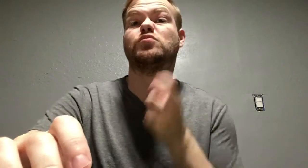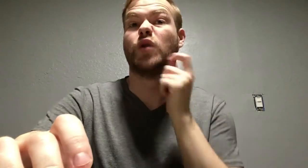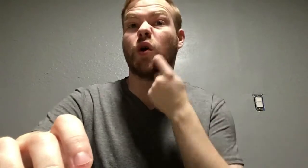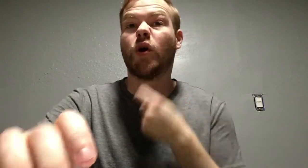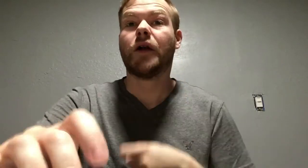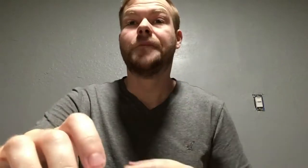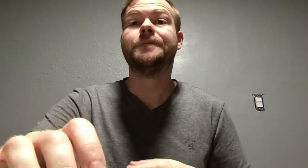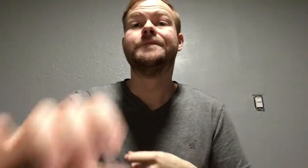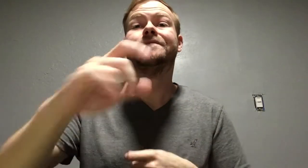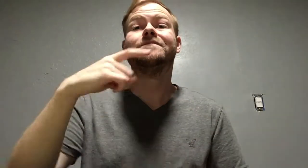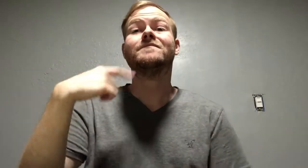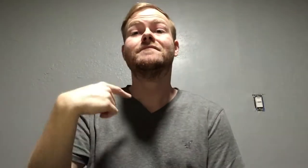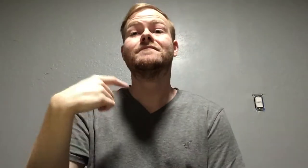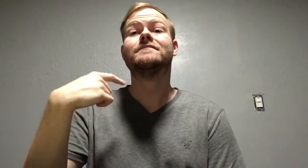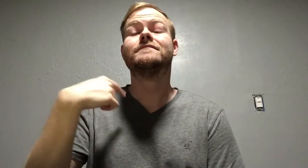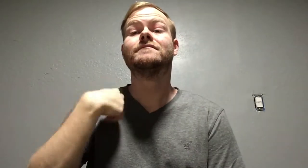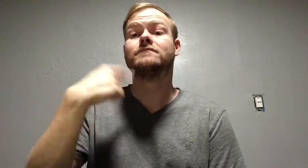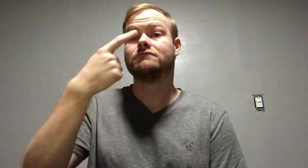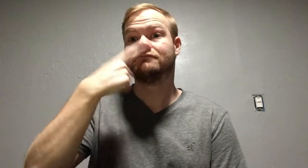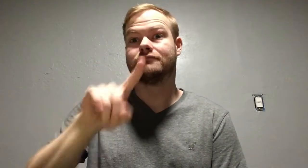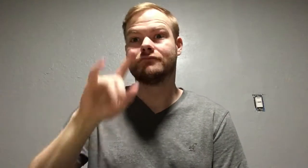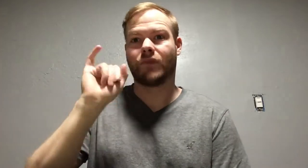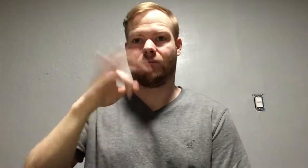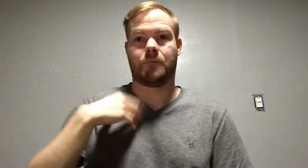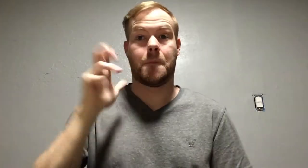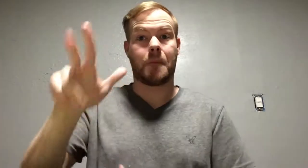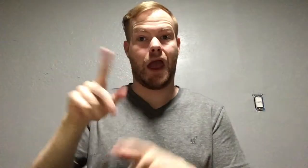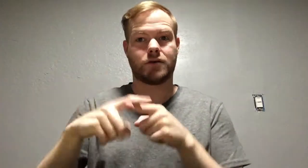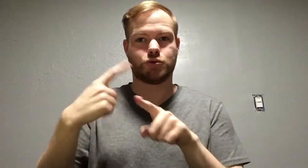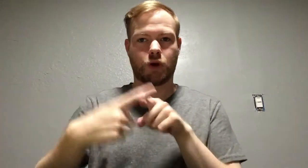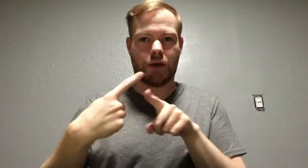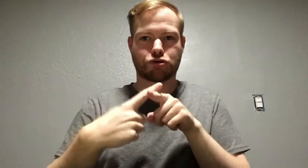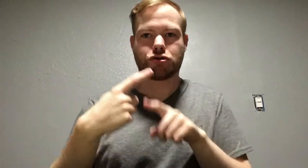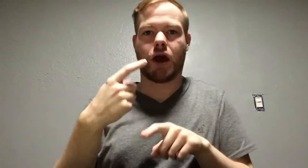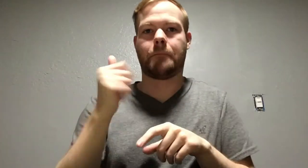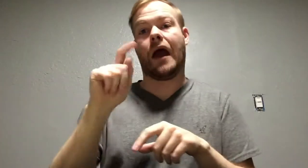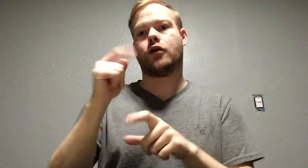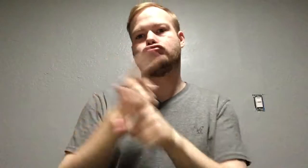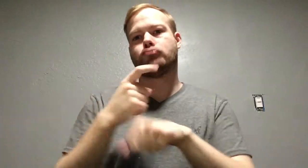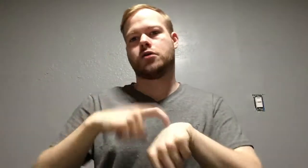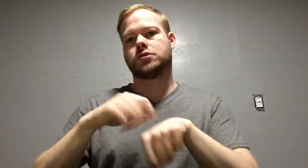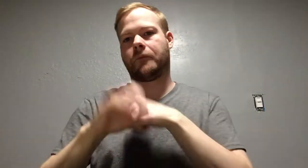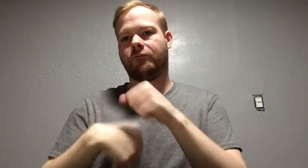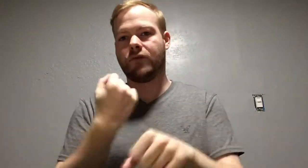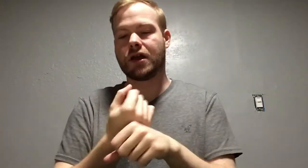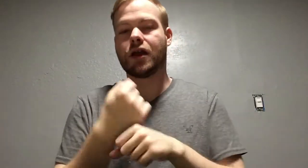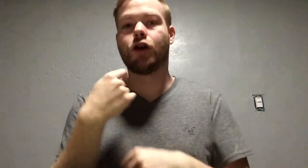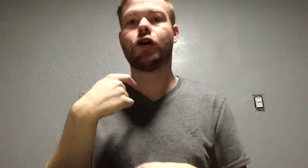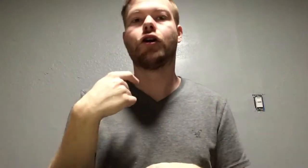Cool! I wouldn't mind, if I go back to Amsterdam at the right time of the year.